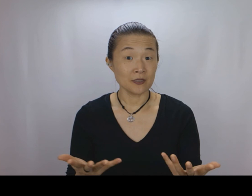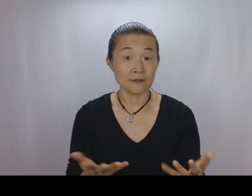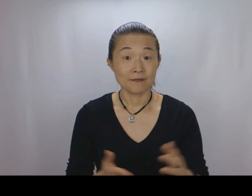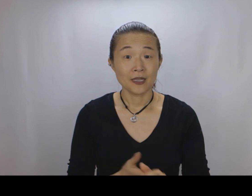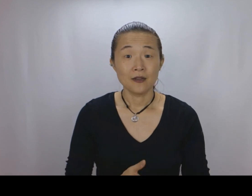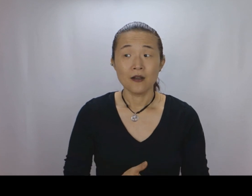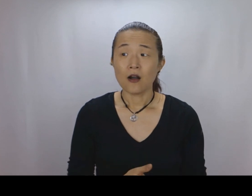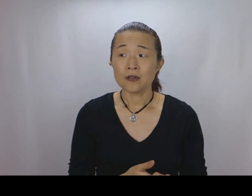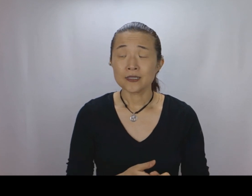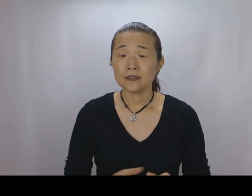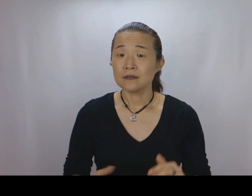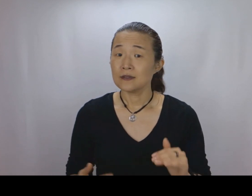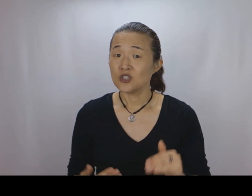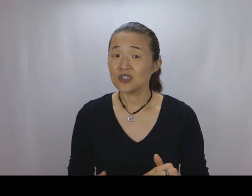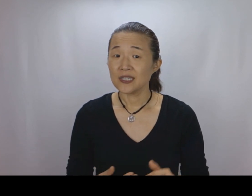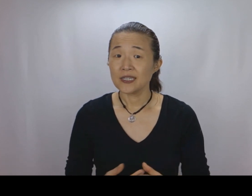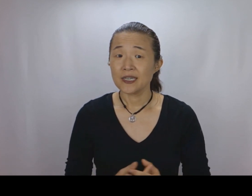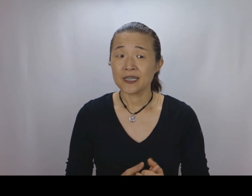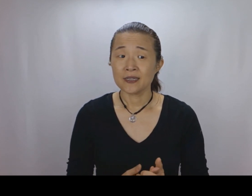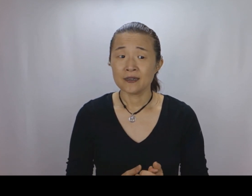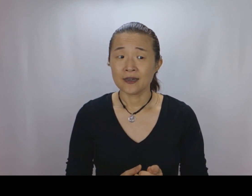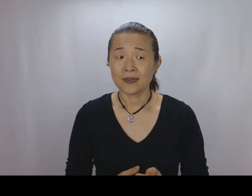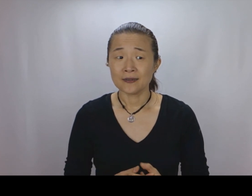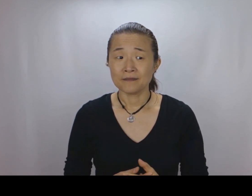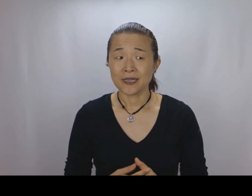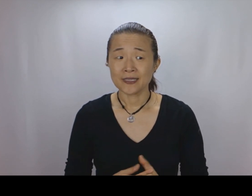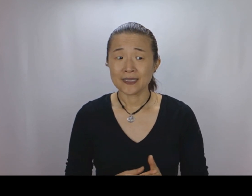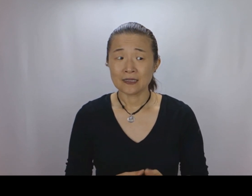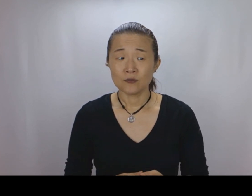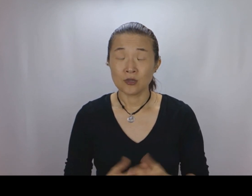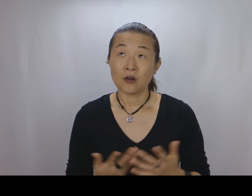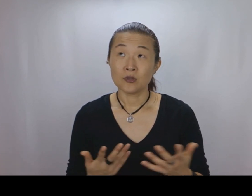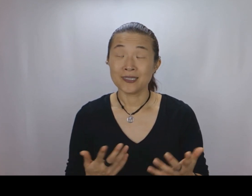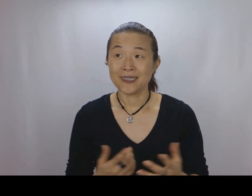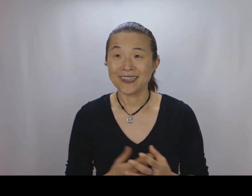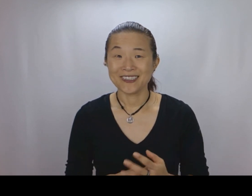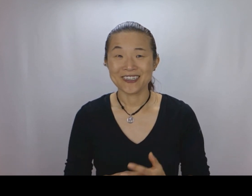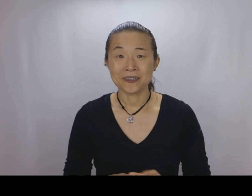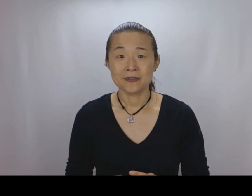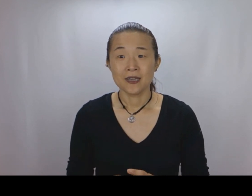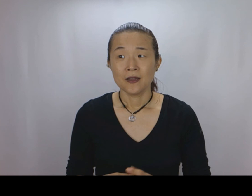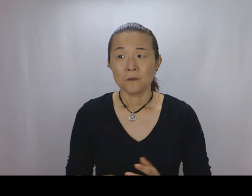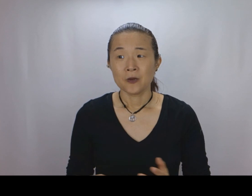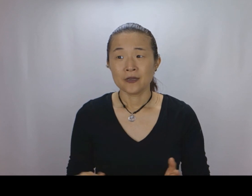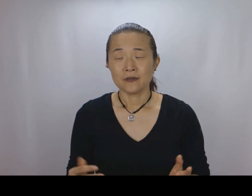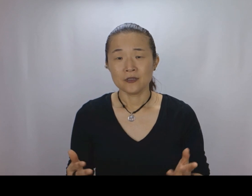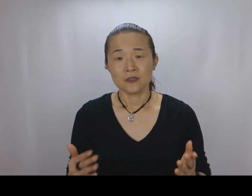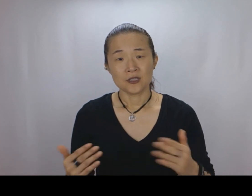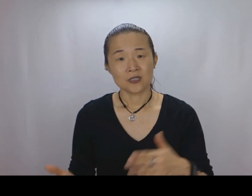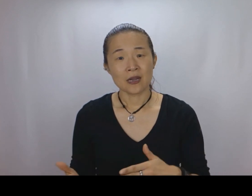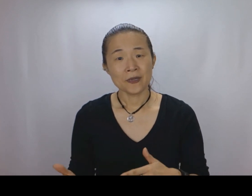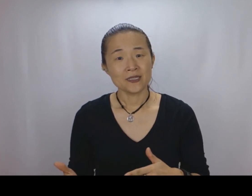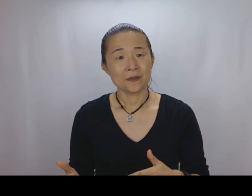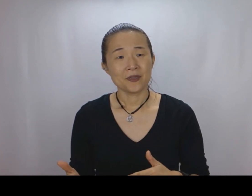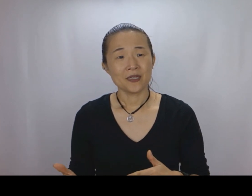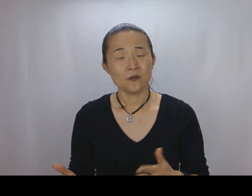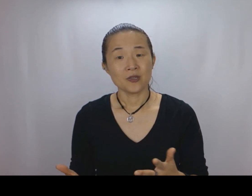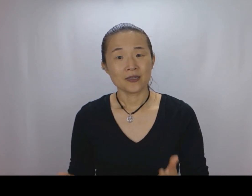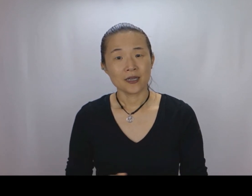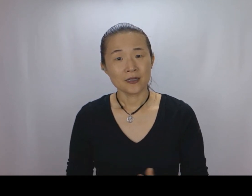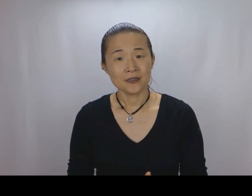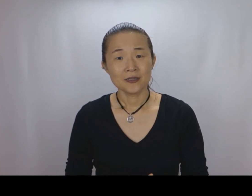Also usually in ASL, well always in ASL when you're describing something with a color,